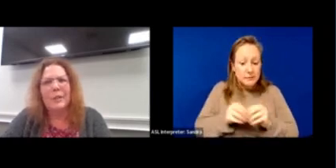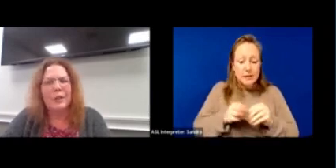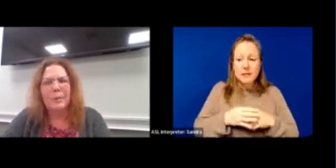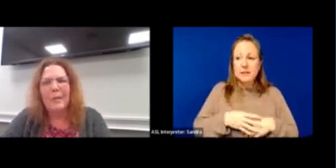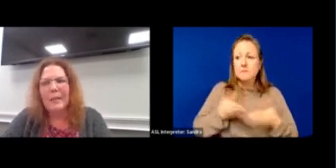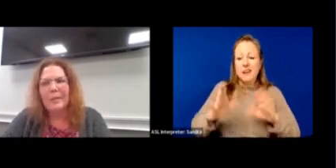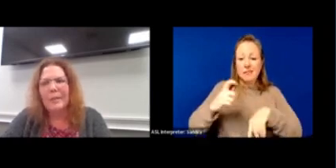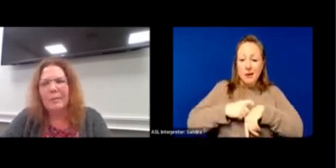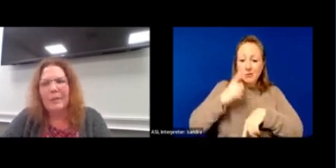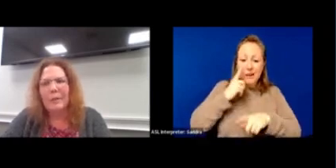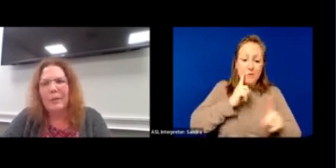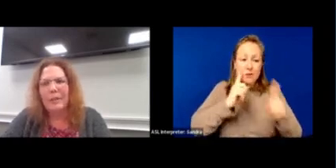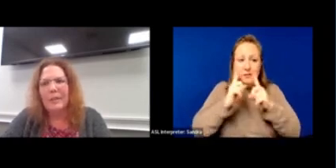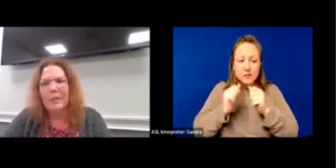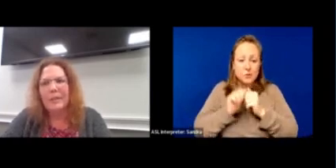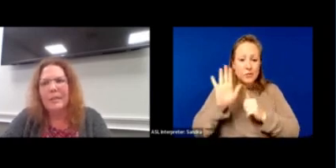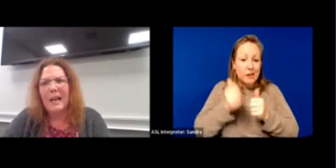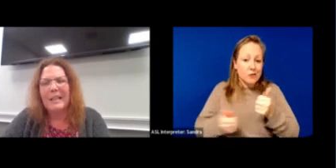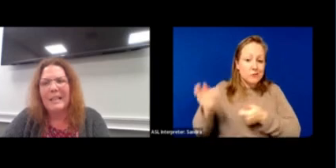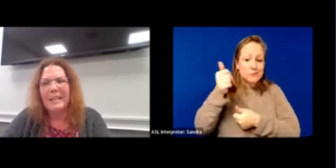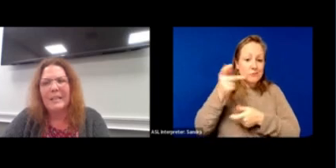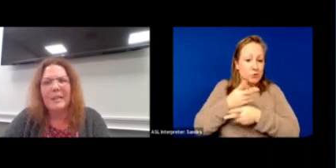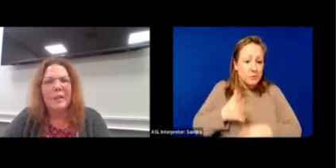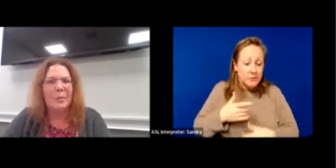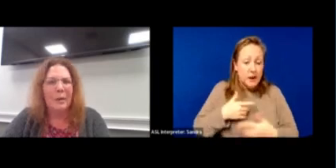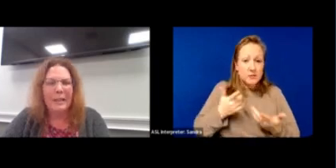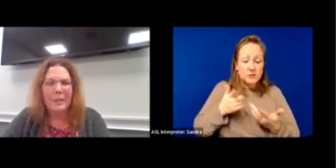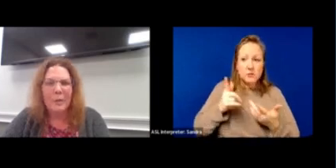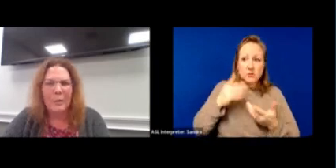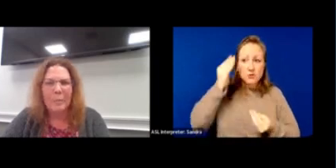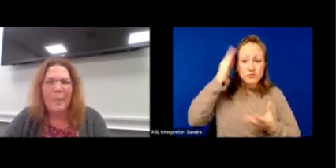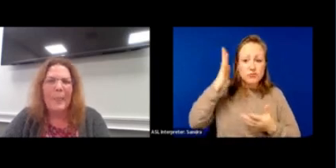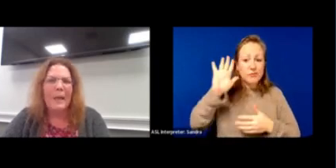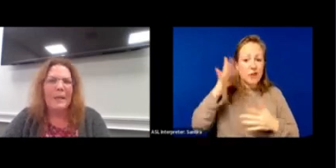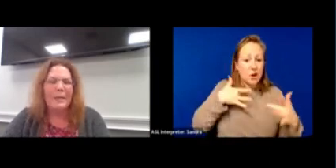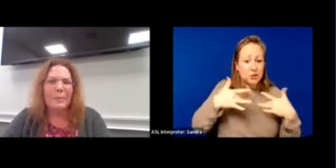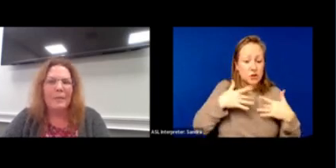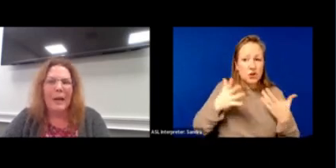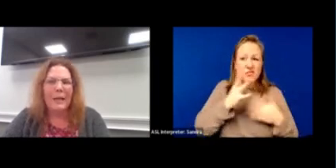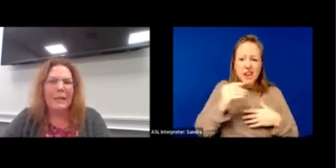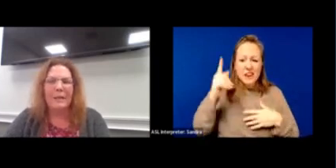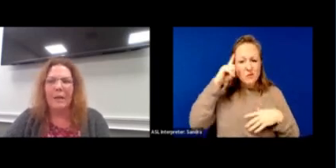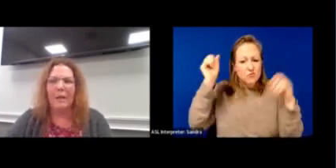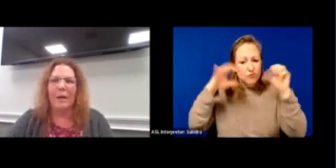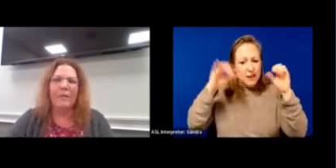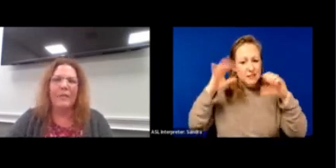with their supervisors to review their concerns, ideas, to brainstorm and providing all of